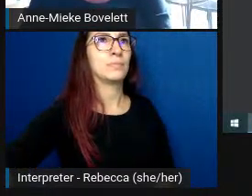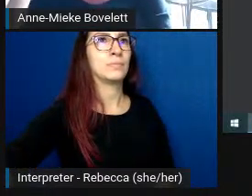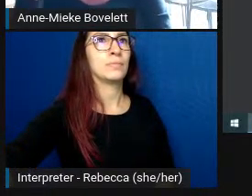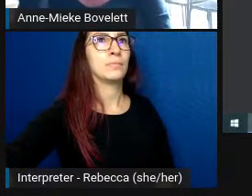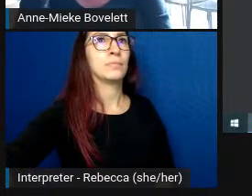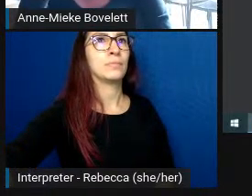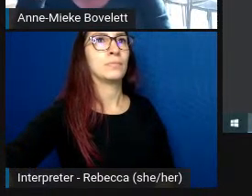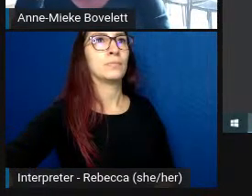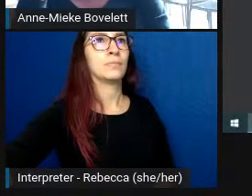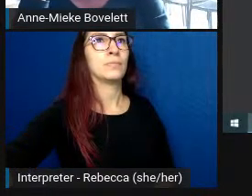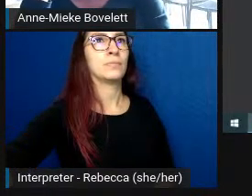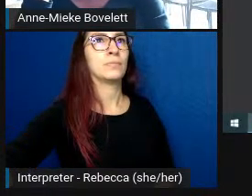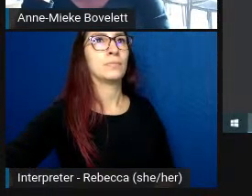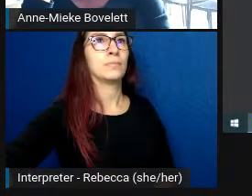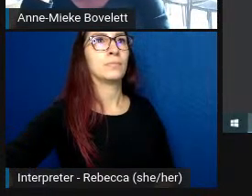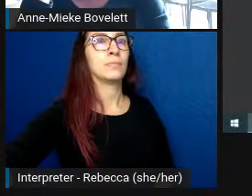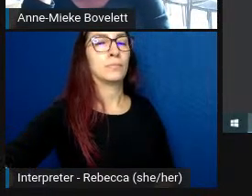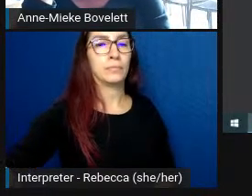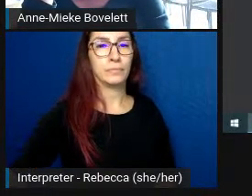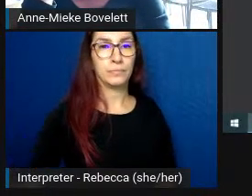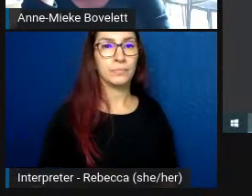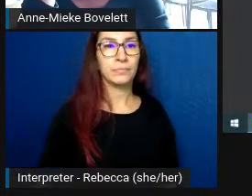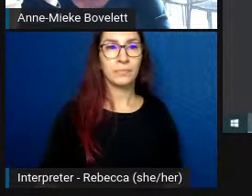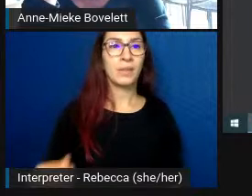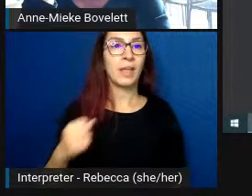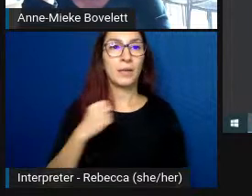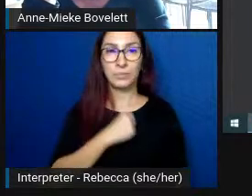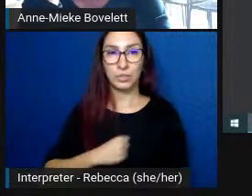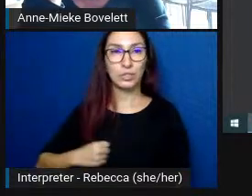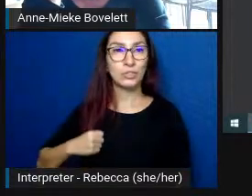Eight the one that you feel is most wonderfully accessible for you.